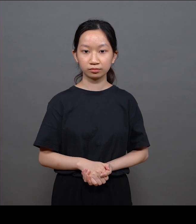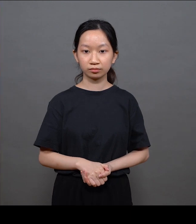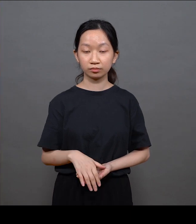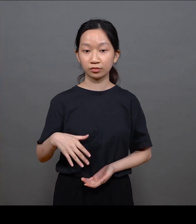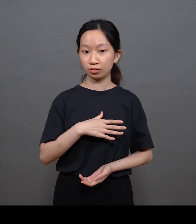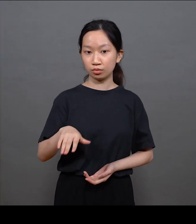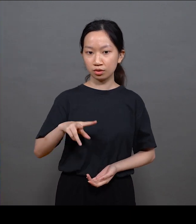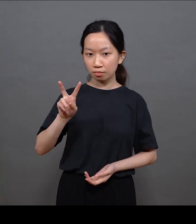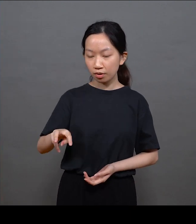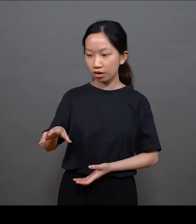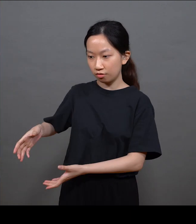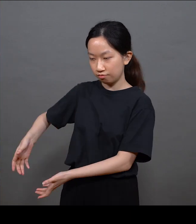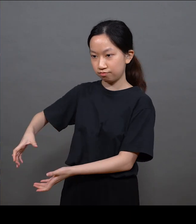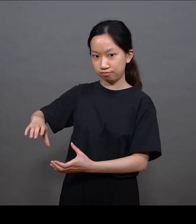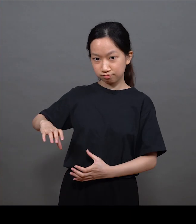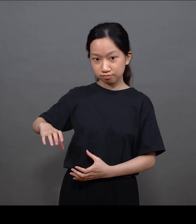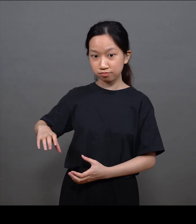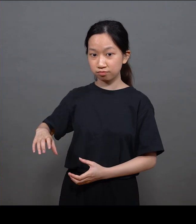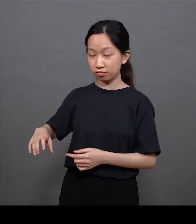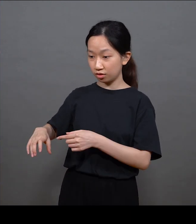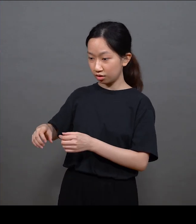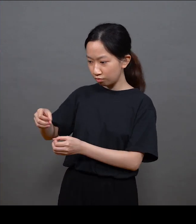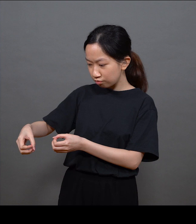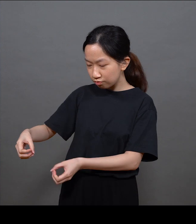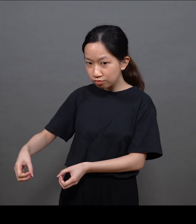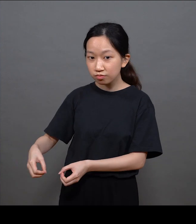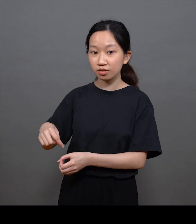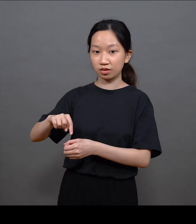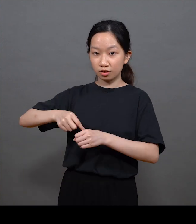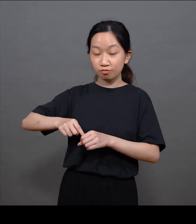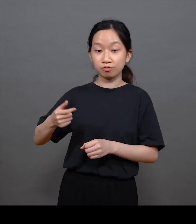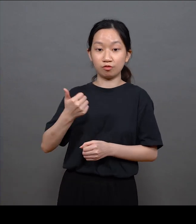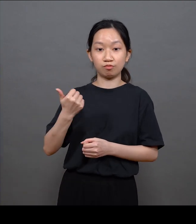We noticed that here if I turn this around a bit, you get these screws